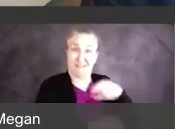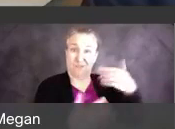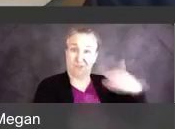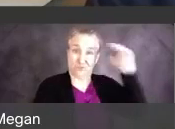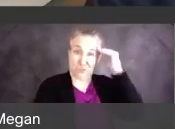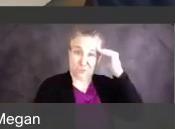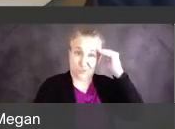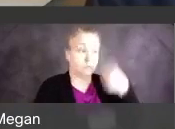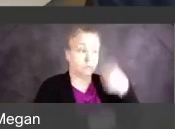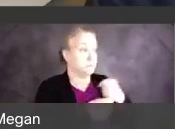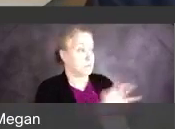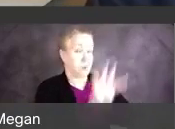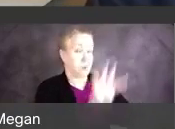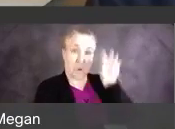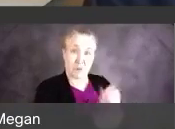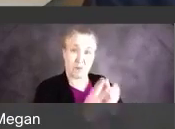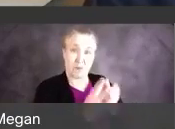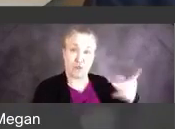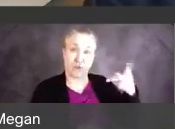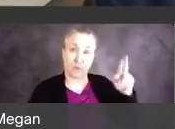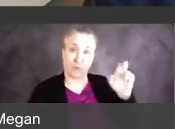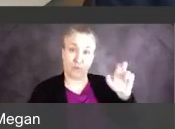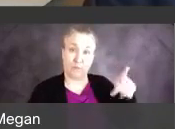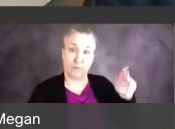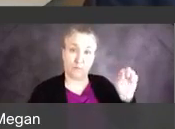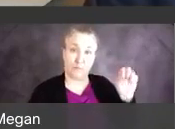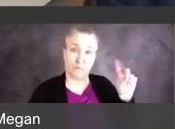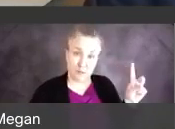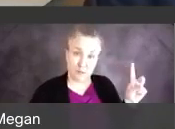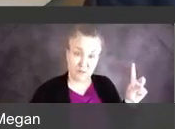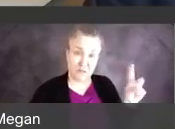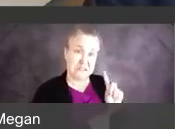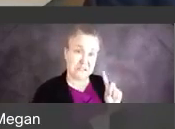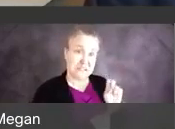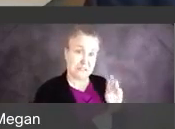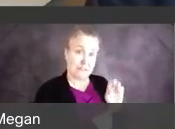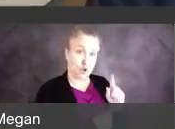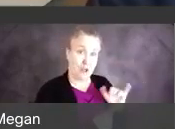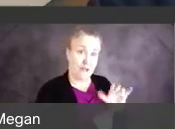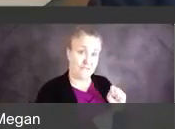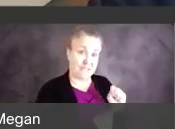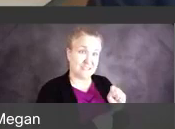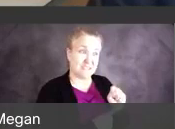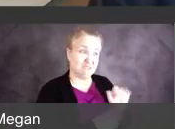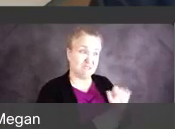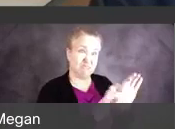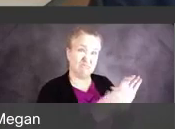appointment to PrepMod, there is demographic data collected. That is where that race and ethnicity